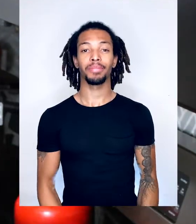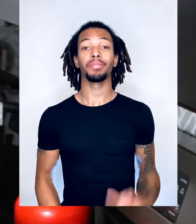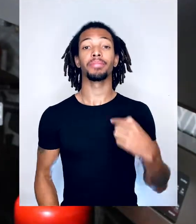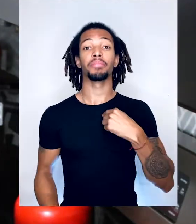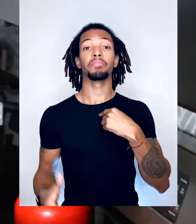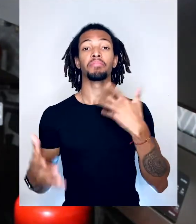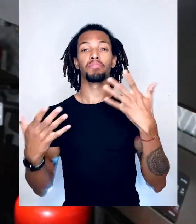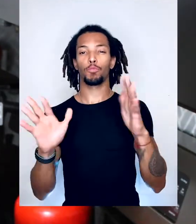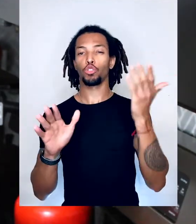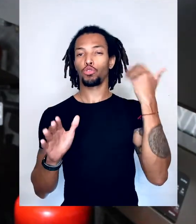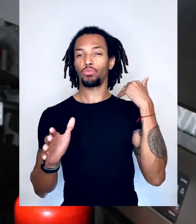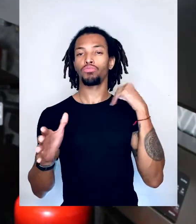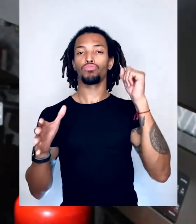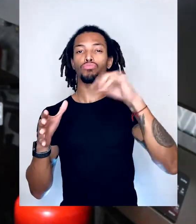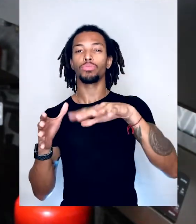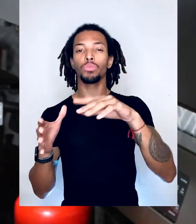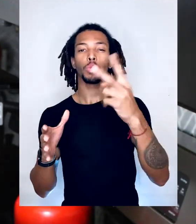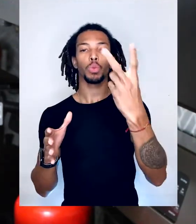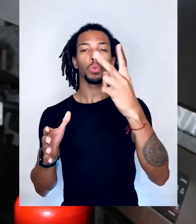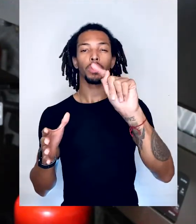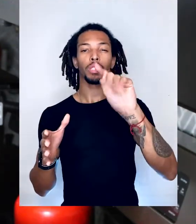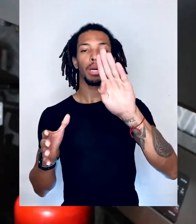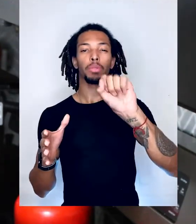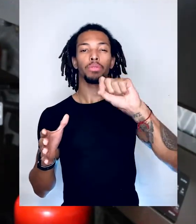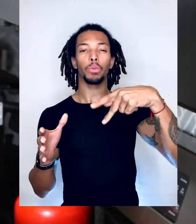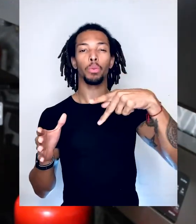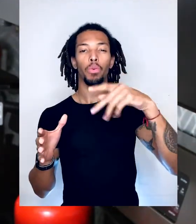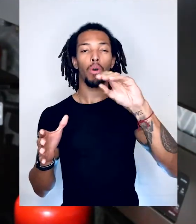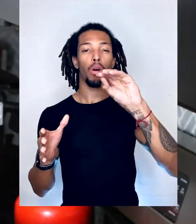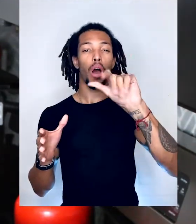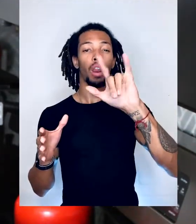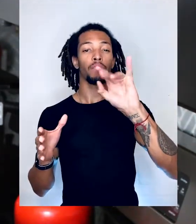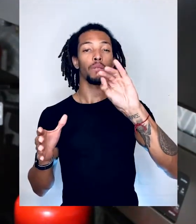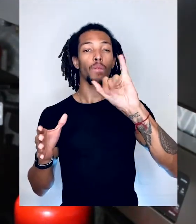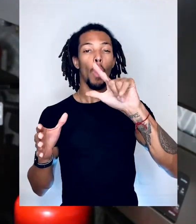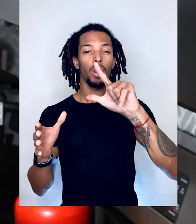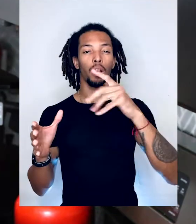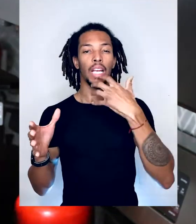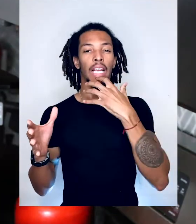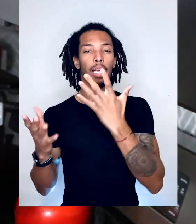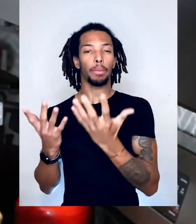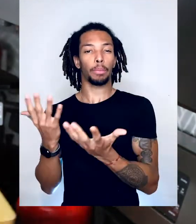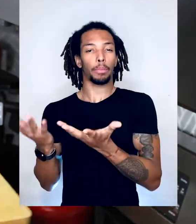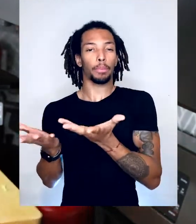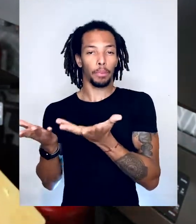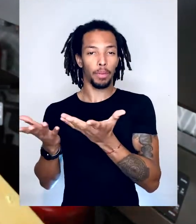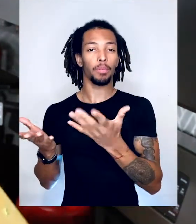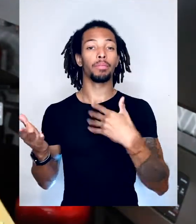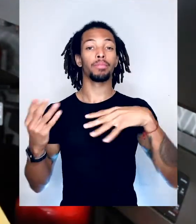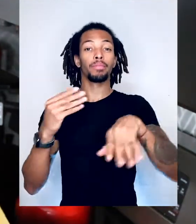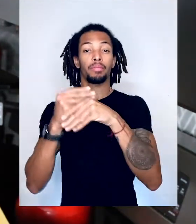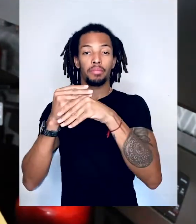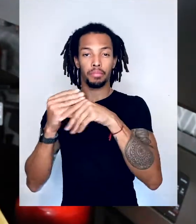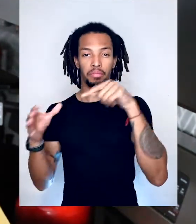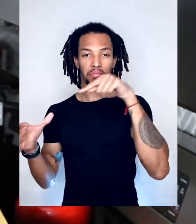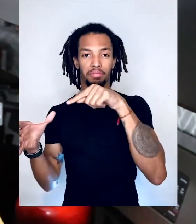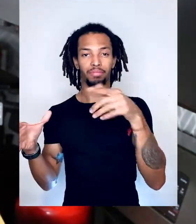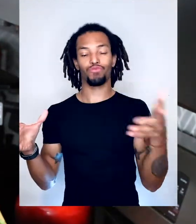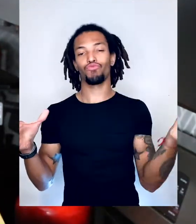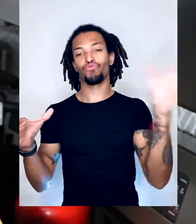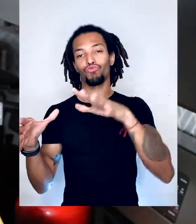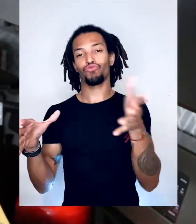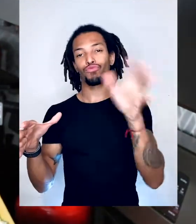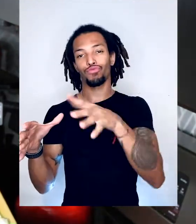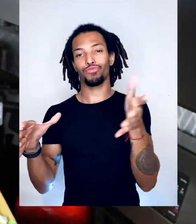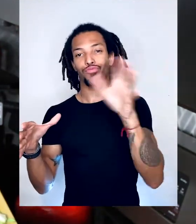I've heated about two tablespoons of olive oil in this pan...